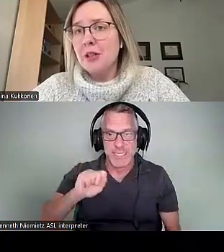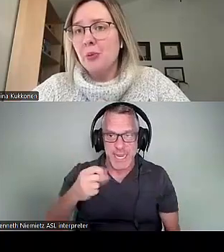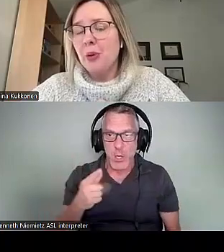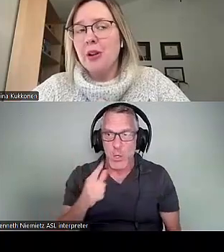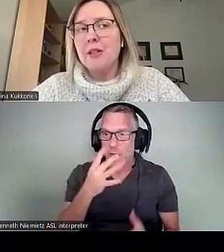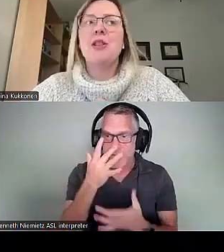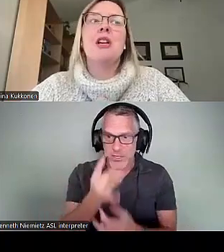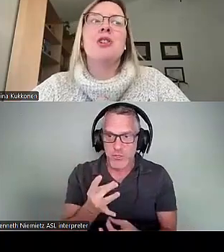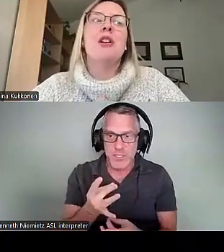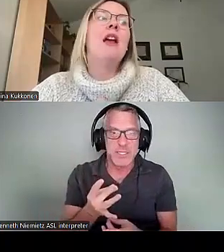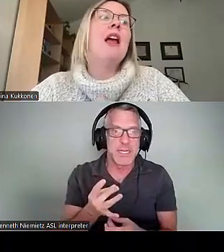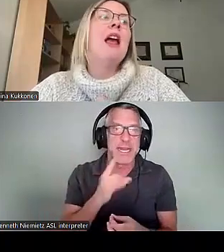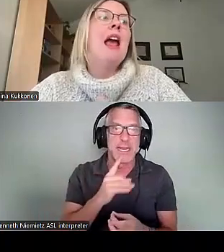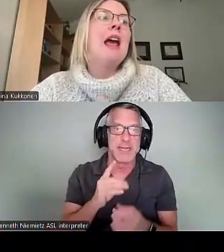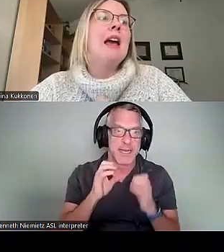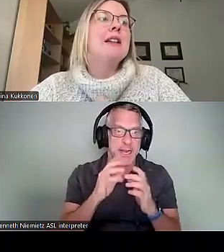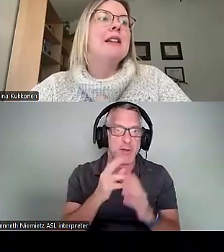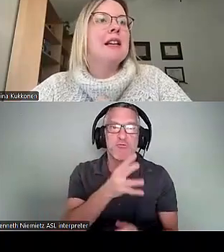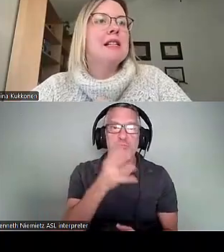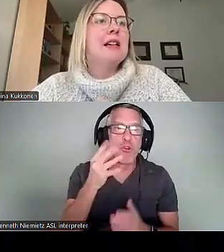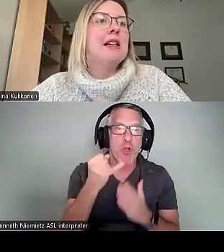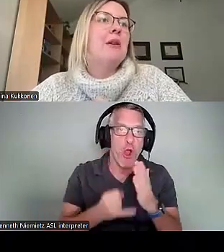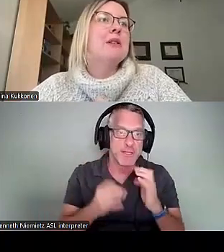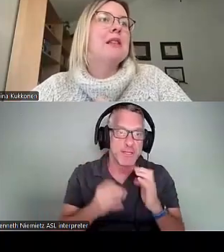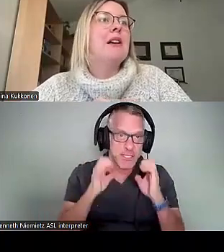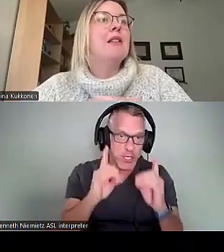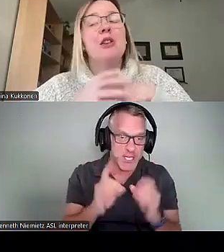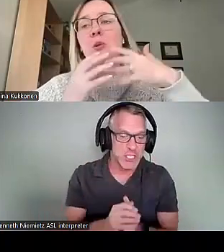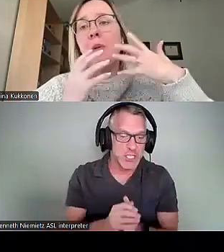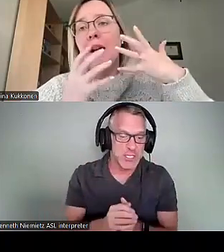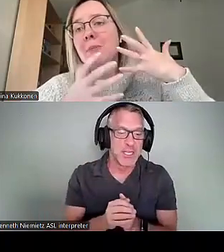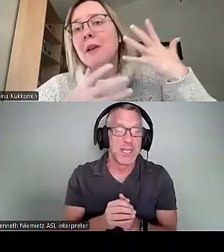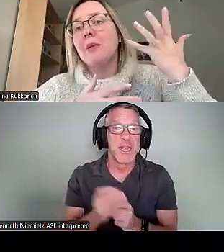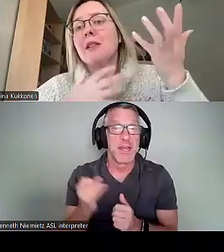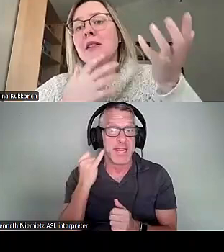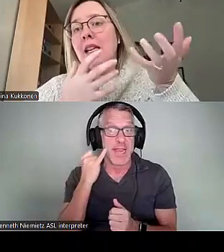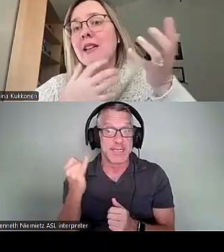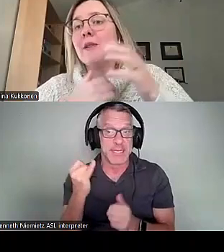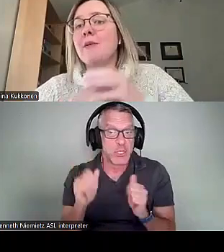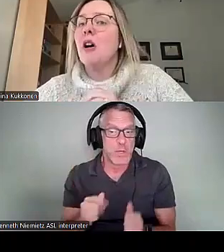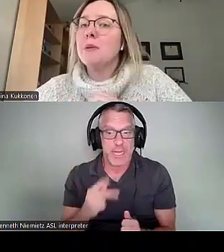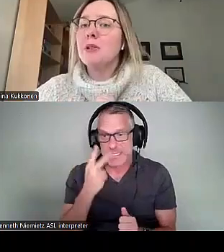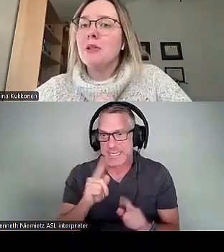in rural arts education. And the idea again was that you might be able to see different obstacles